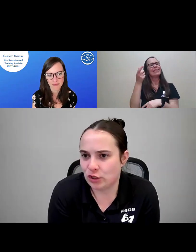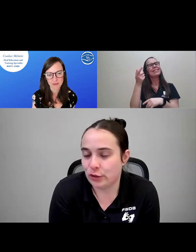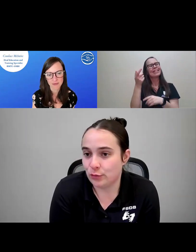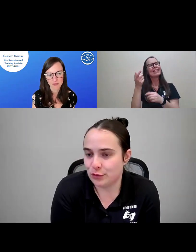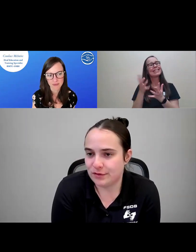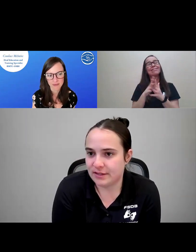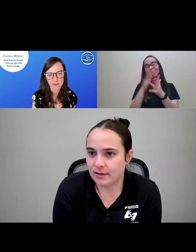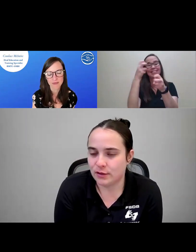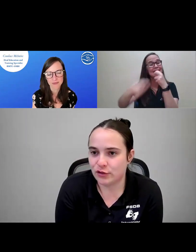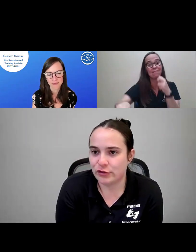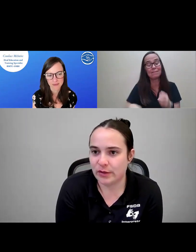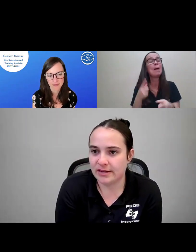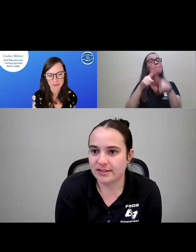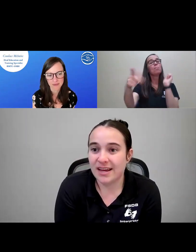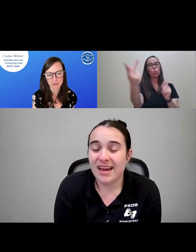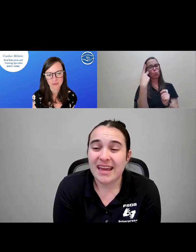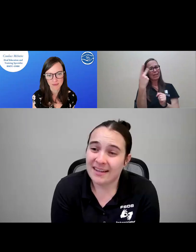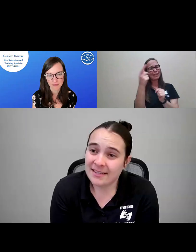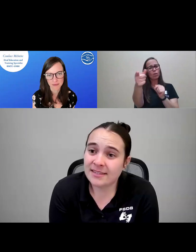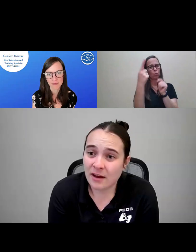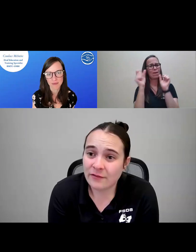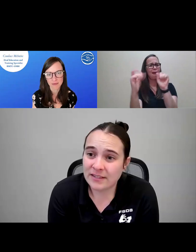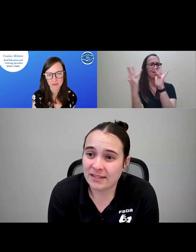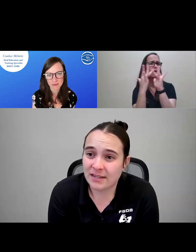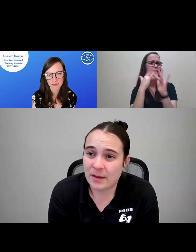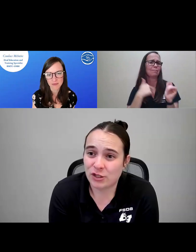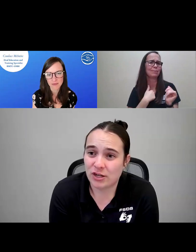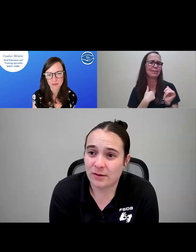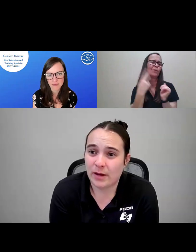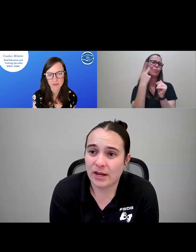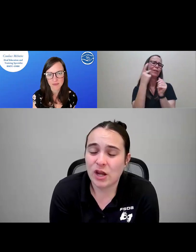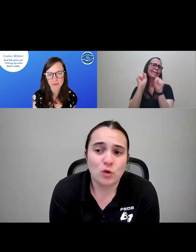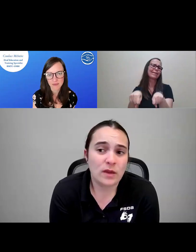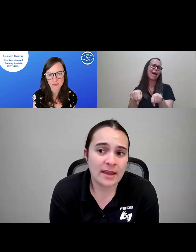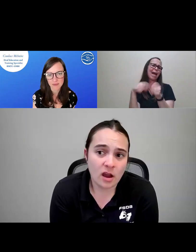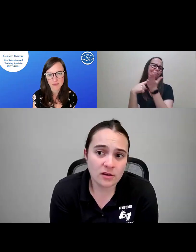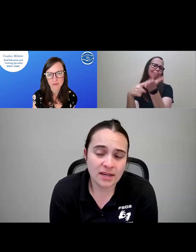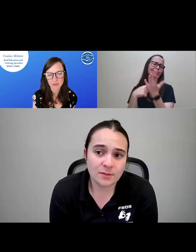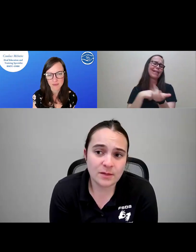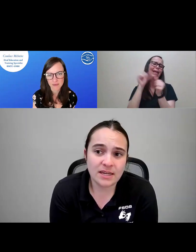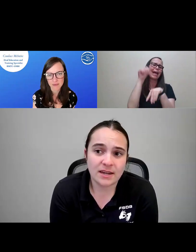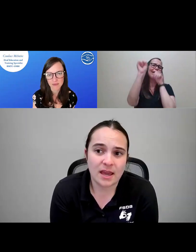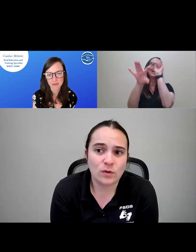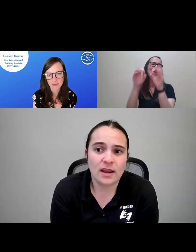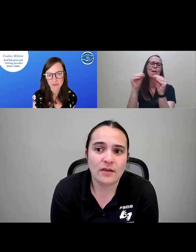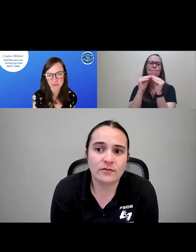often you do see the student. It is tough as I did mention but you can contact me and again we